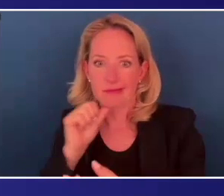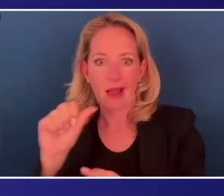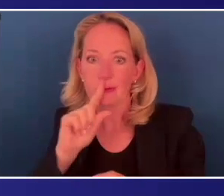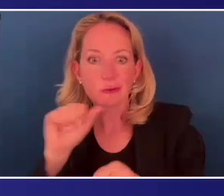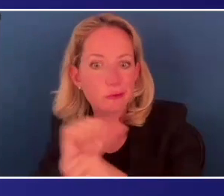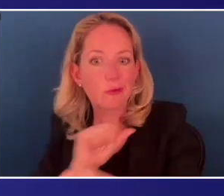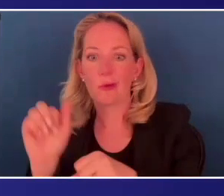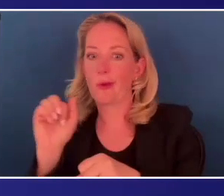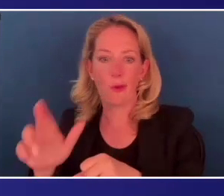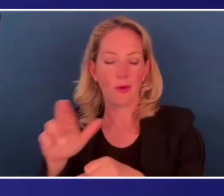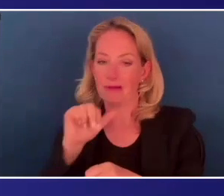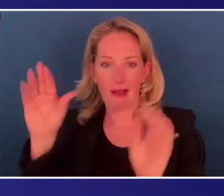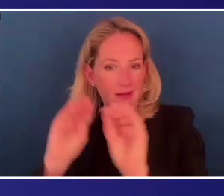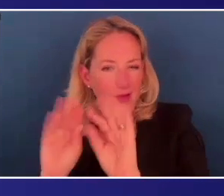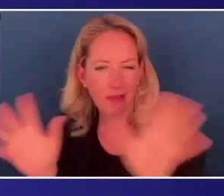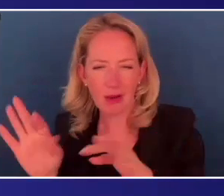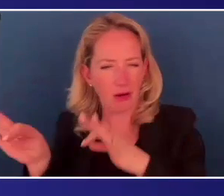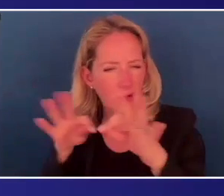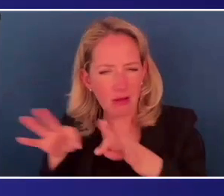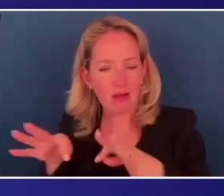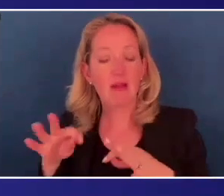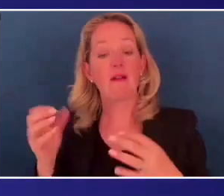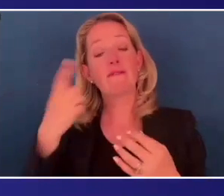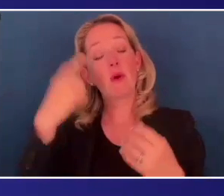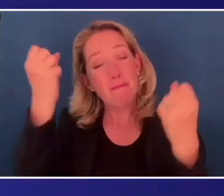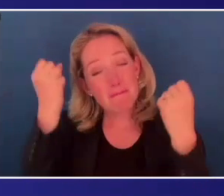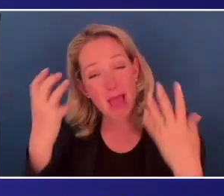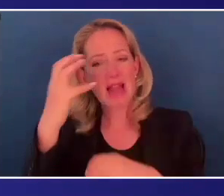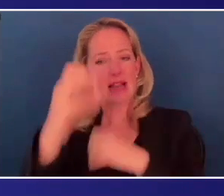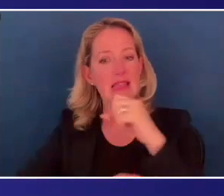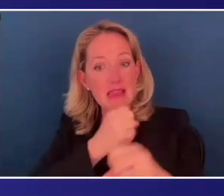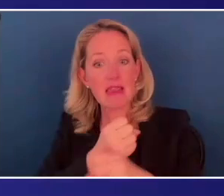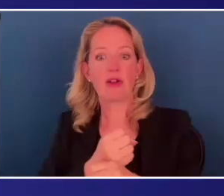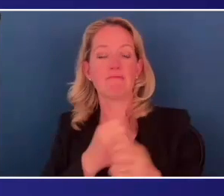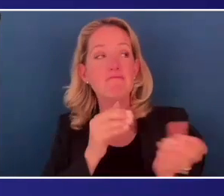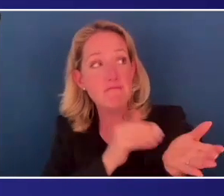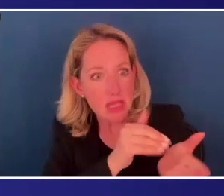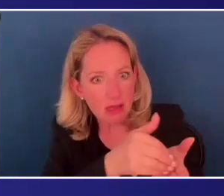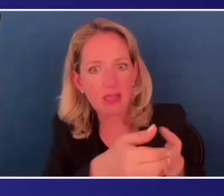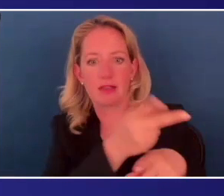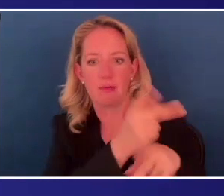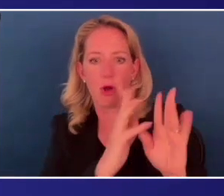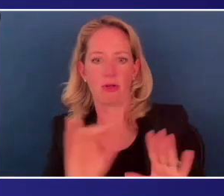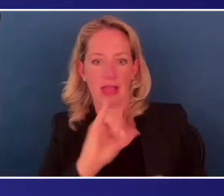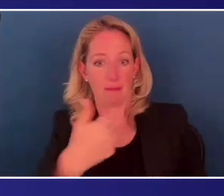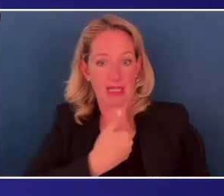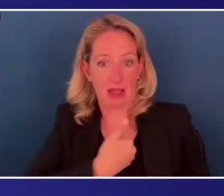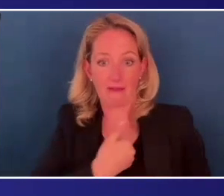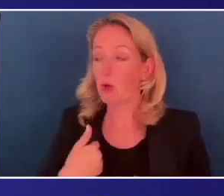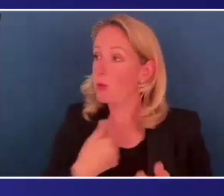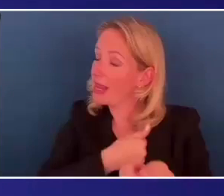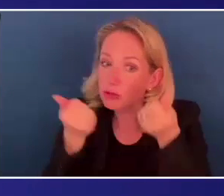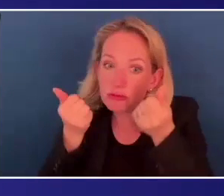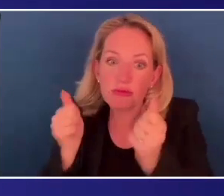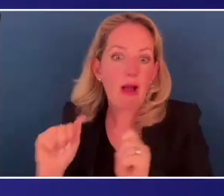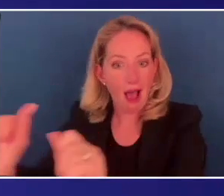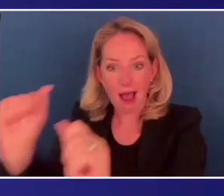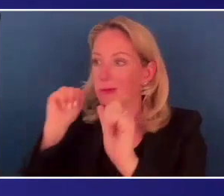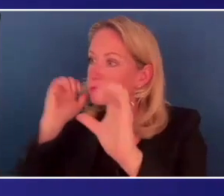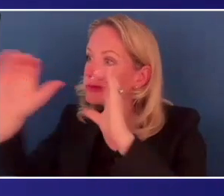For years, millions of borrowers like me have attempted time and again to proactively communicate with the Department of Education and its servicers about our deaths.